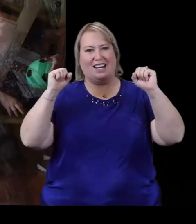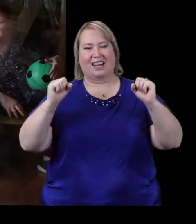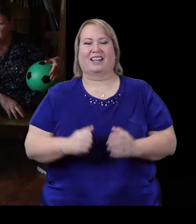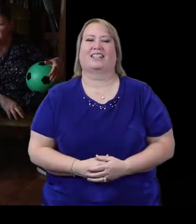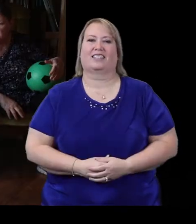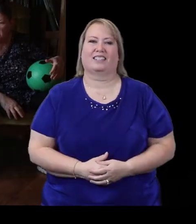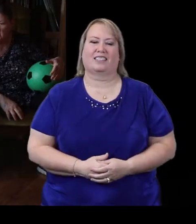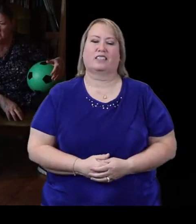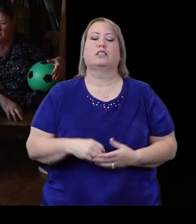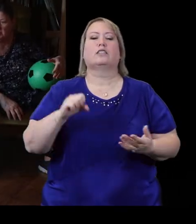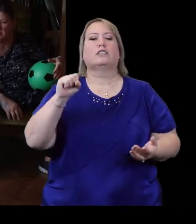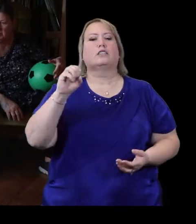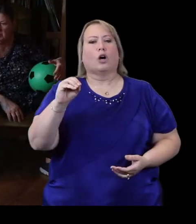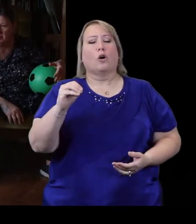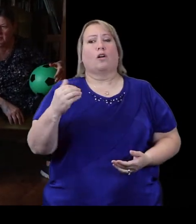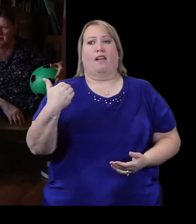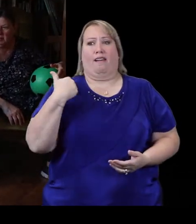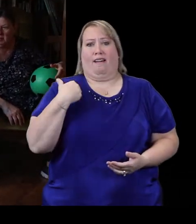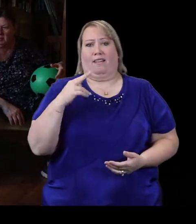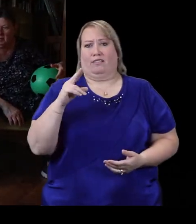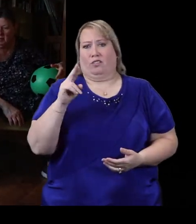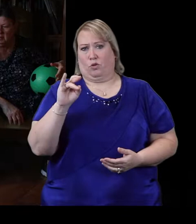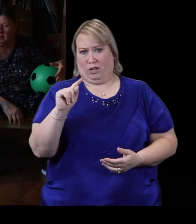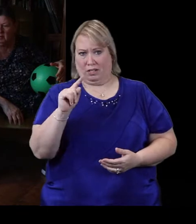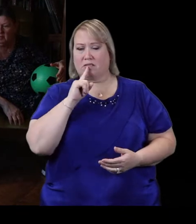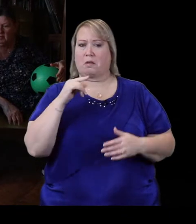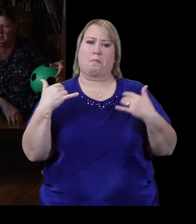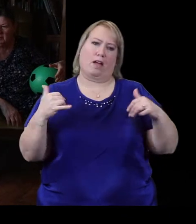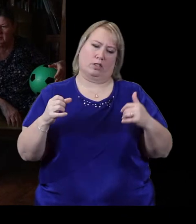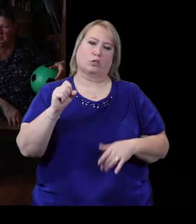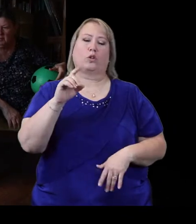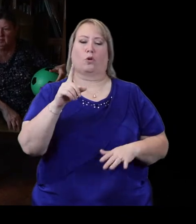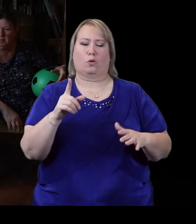So the last unit is play -- oh here's the --